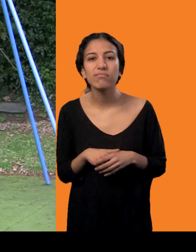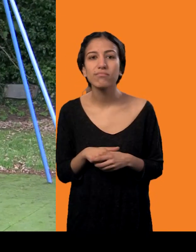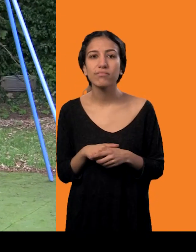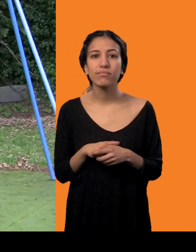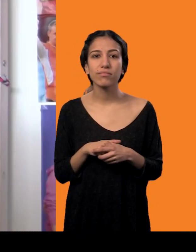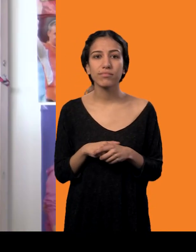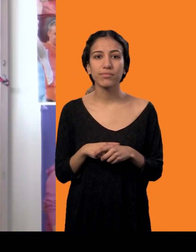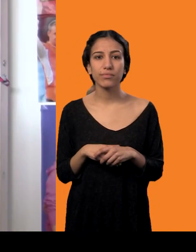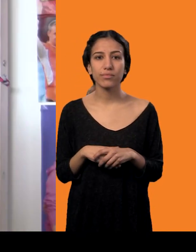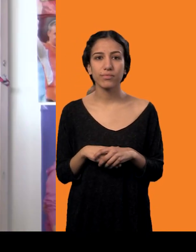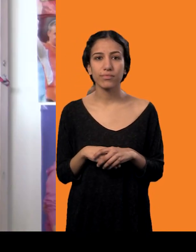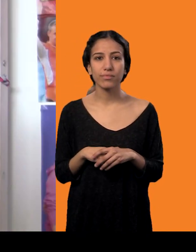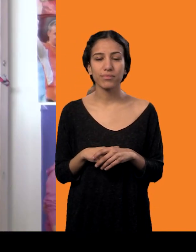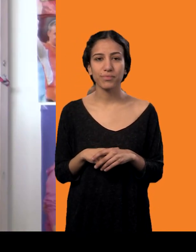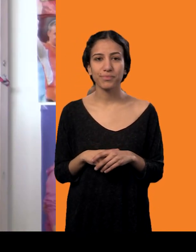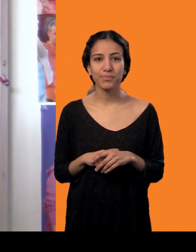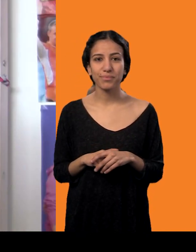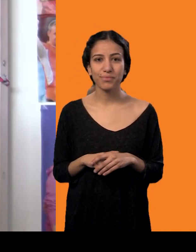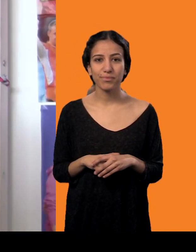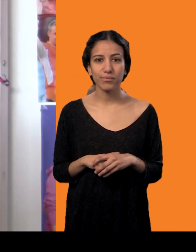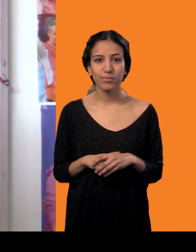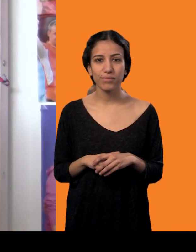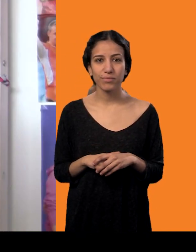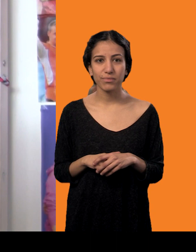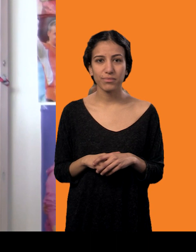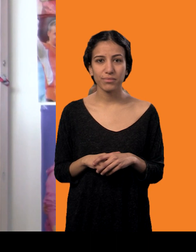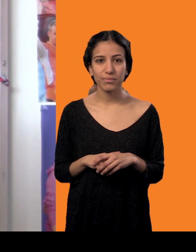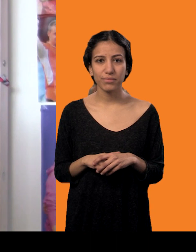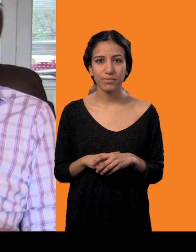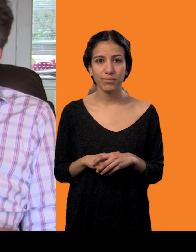you've just gotta find the courage and confidence to do it the first time.